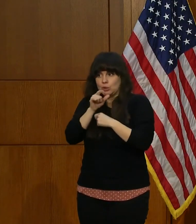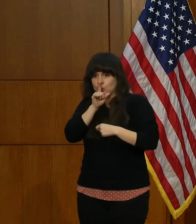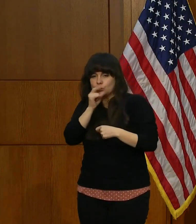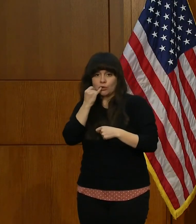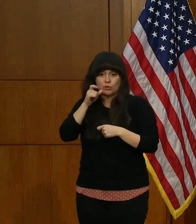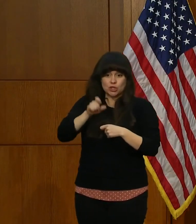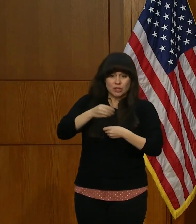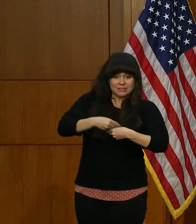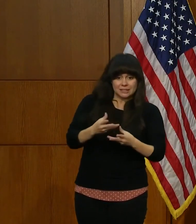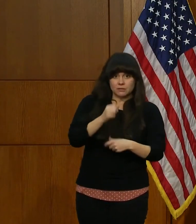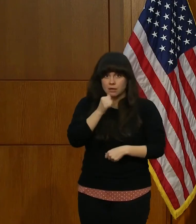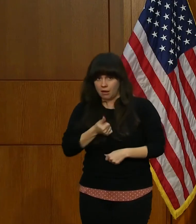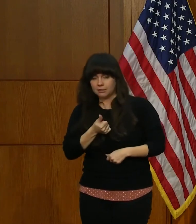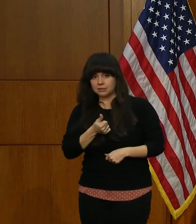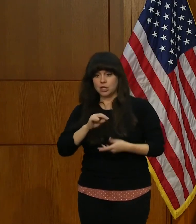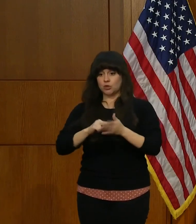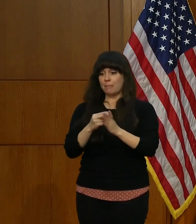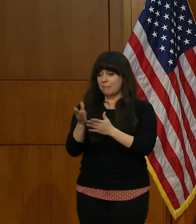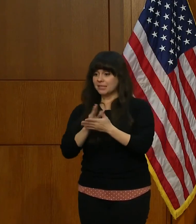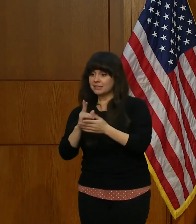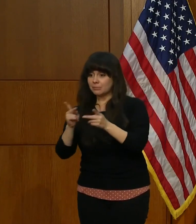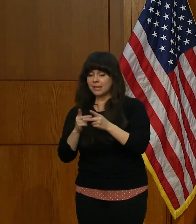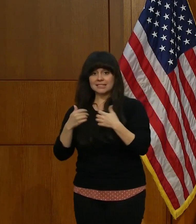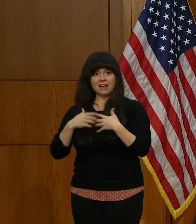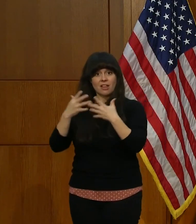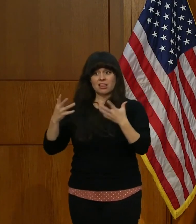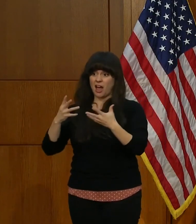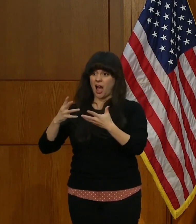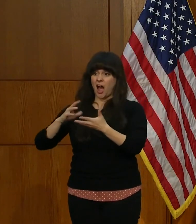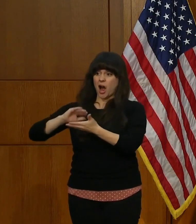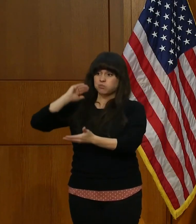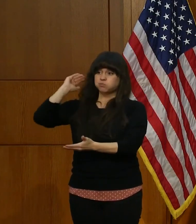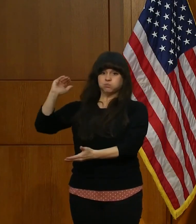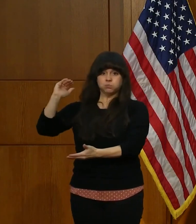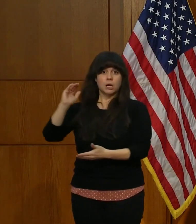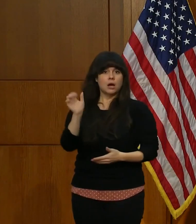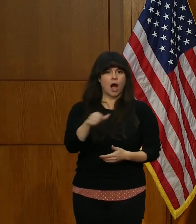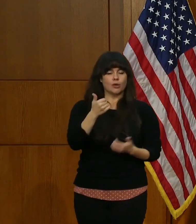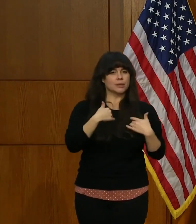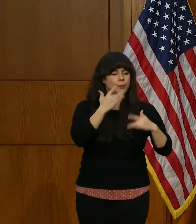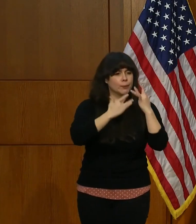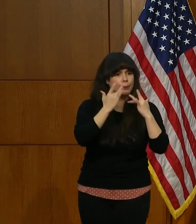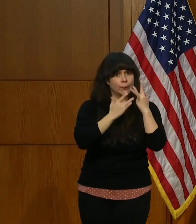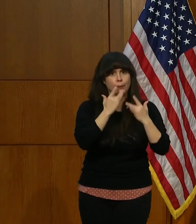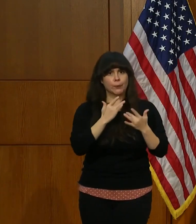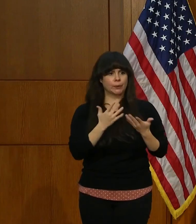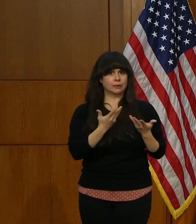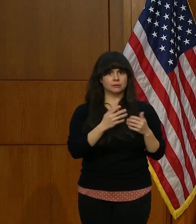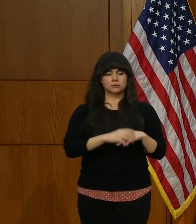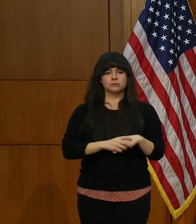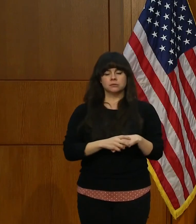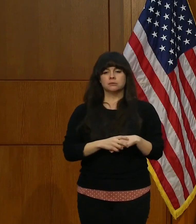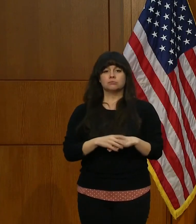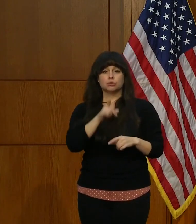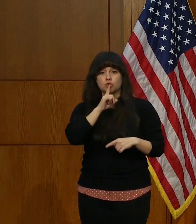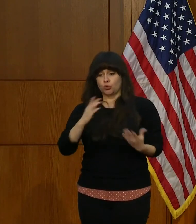NURSES THAT LED TO A REALITY THAT IS BOTH TOO MUCH SUPPLY IN SOME PLACES AND NOT ENOUGH IN